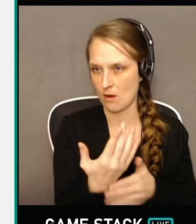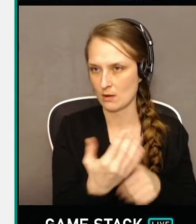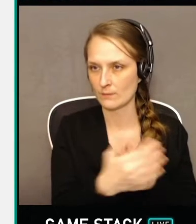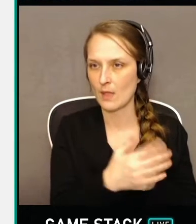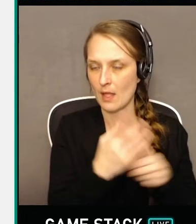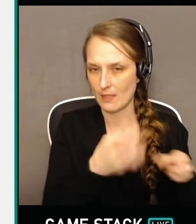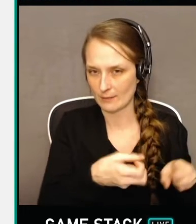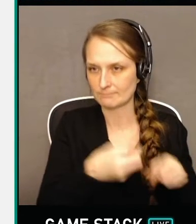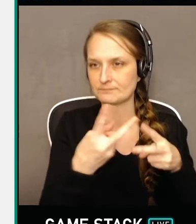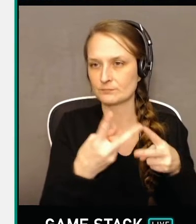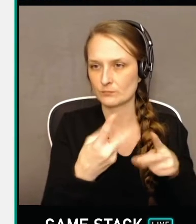from an OS perspective.